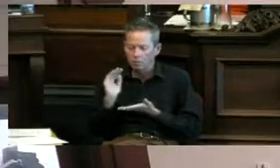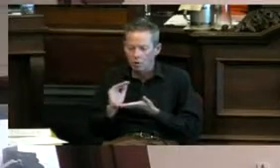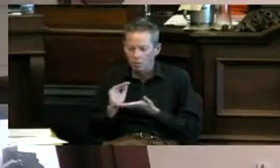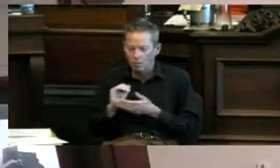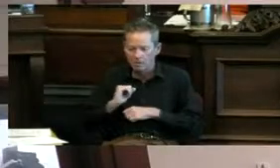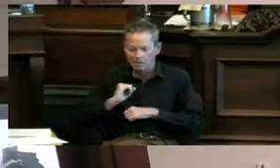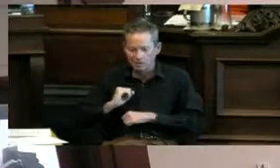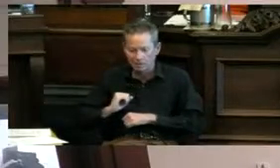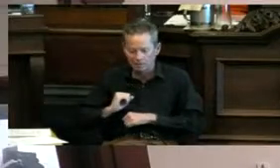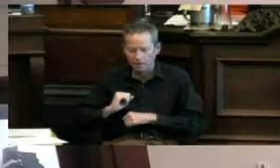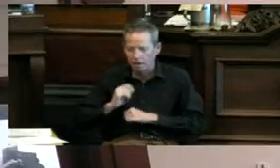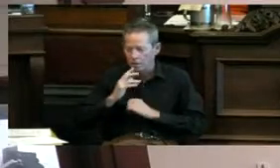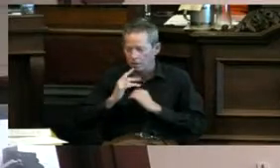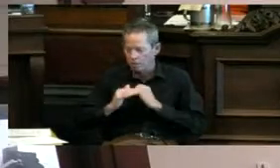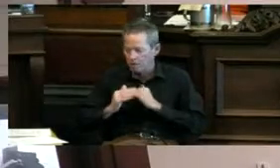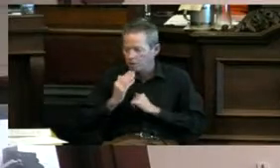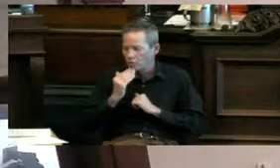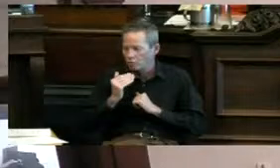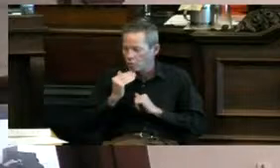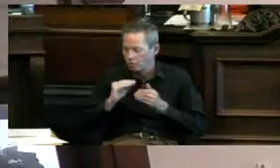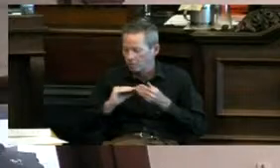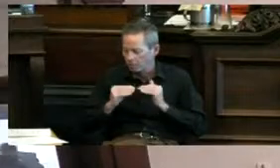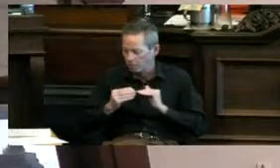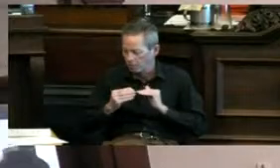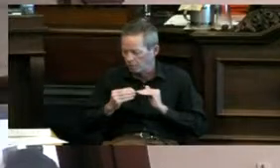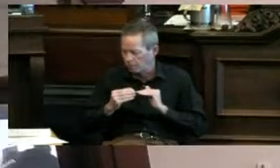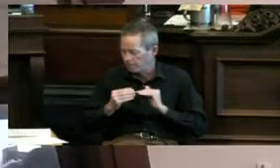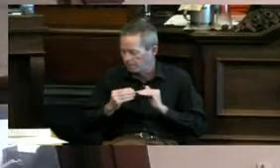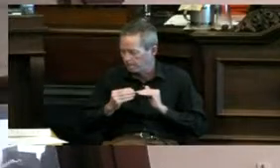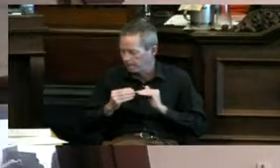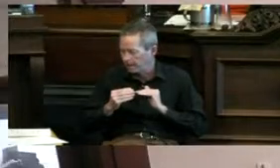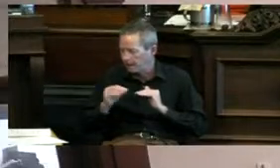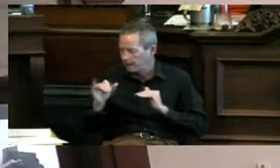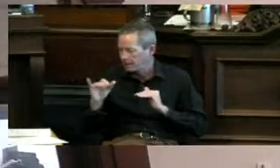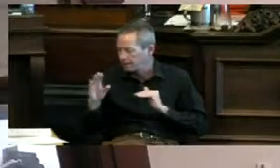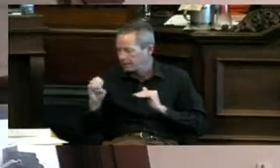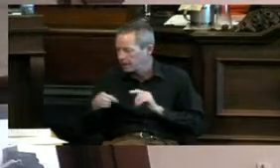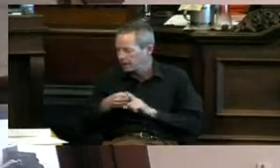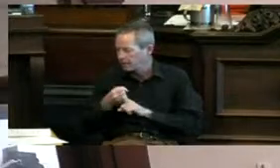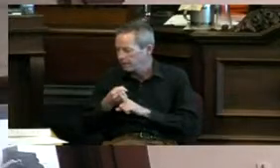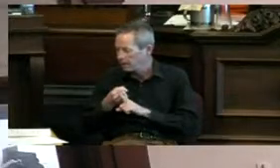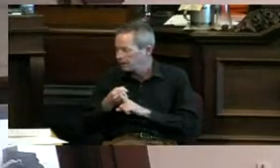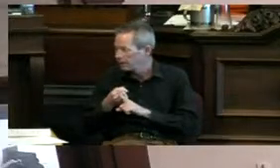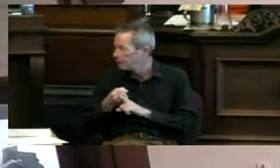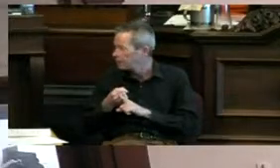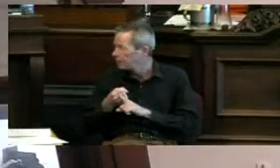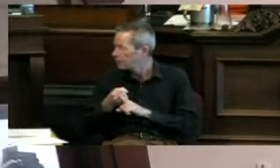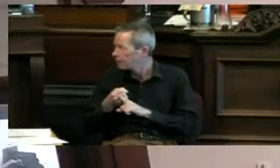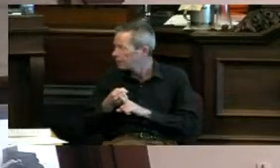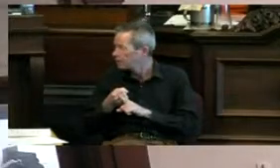wonderful tool for helping to lower and solidify your blood